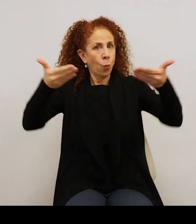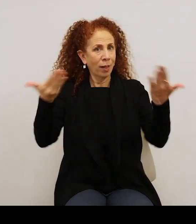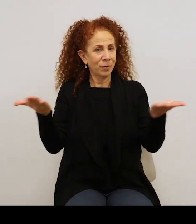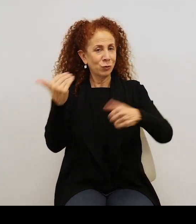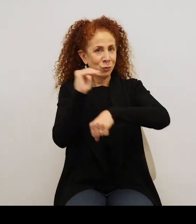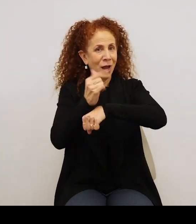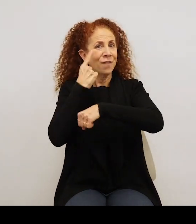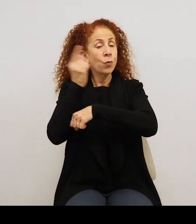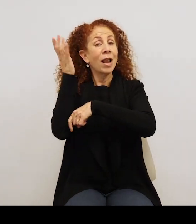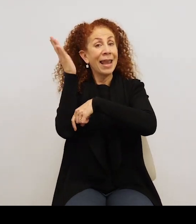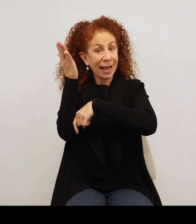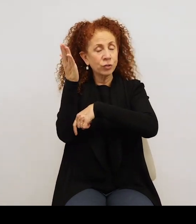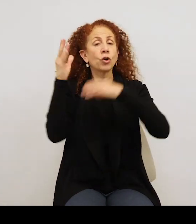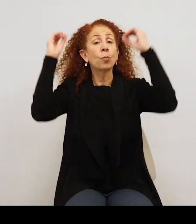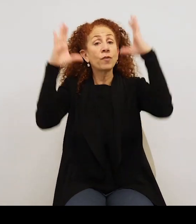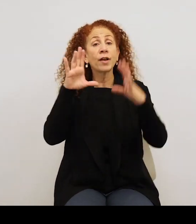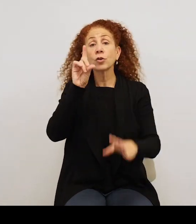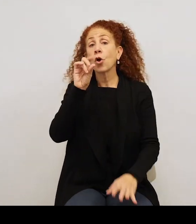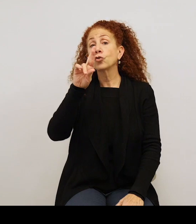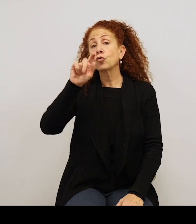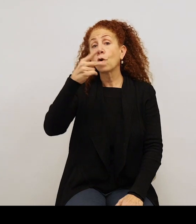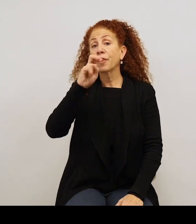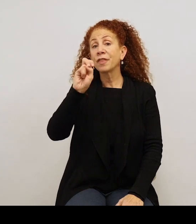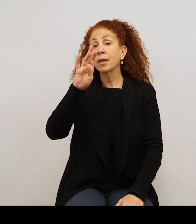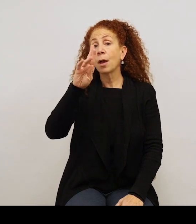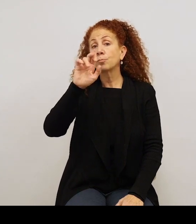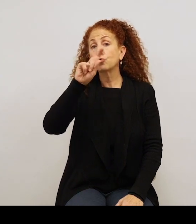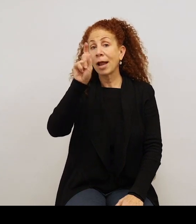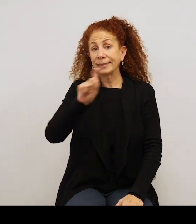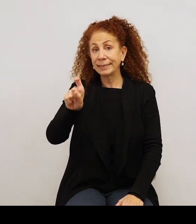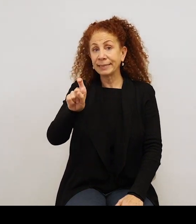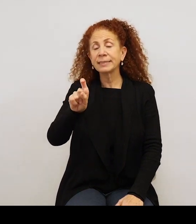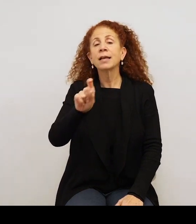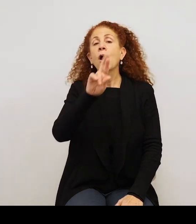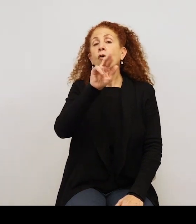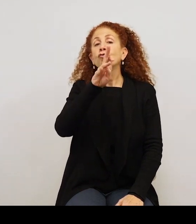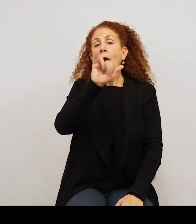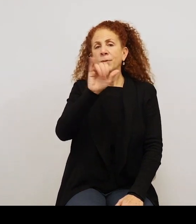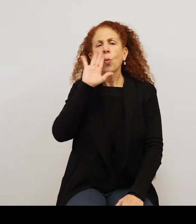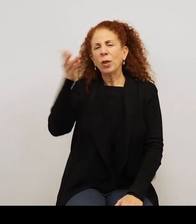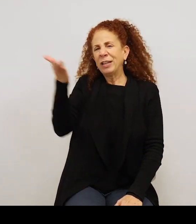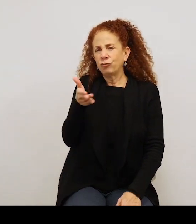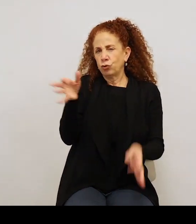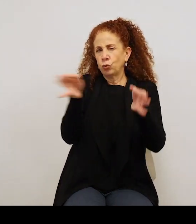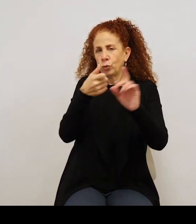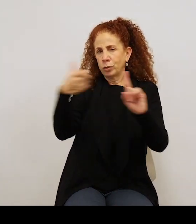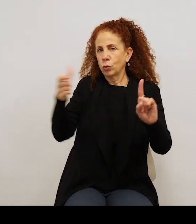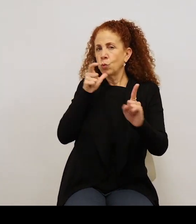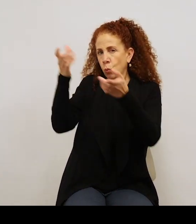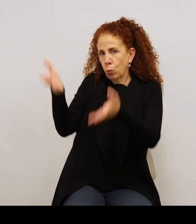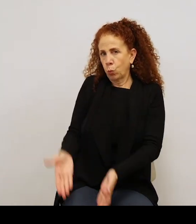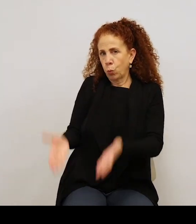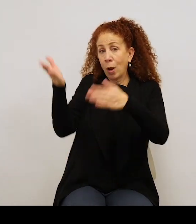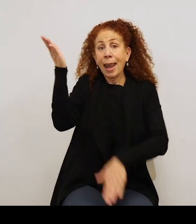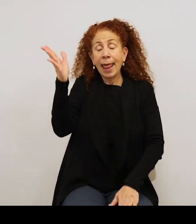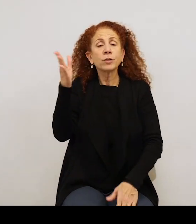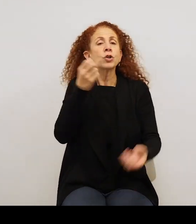for our lecture by Professor Dorothee Brantz, who will be introduced by [? Ramia ?] shortly. This lecture is co-sponsored tonight